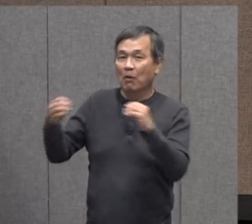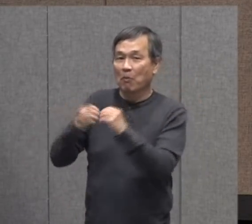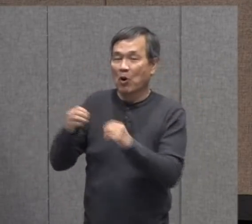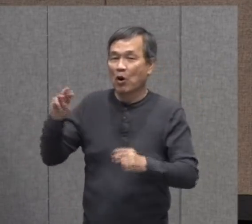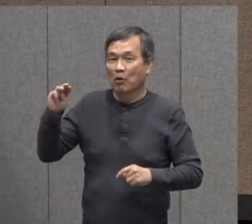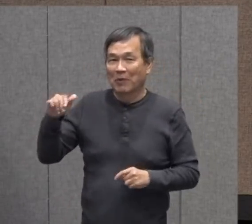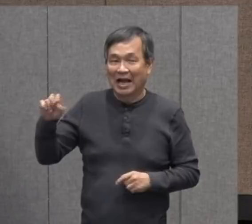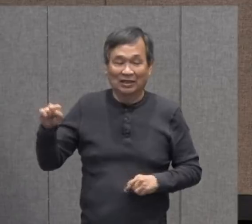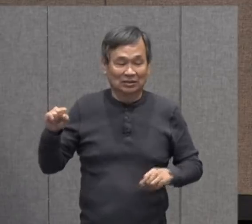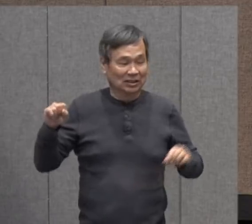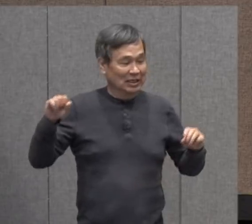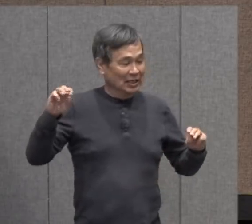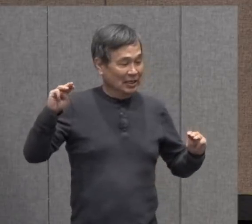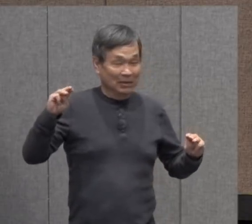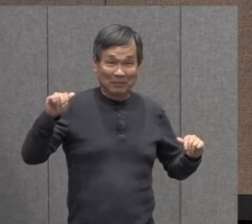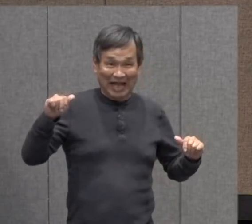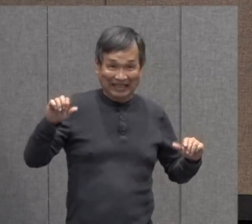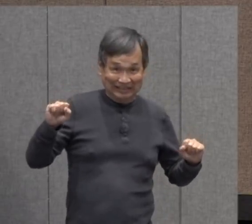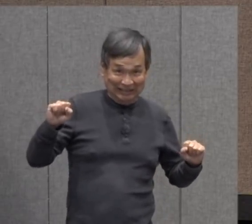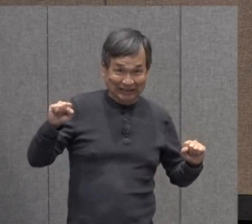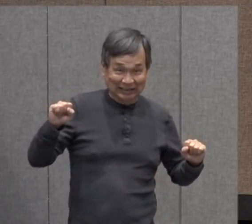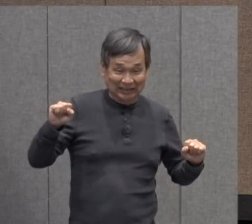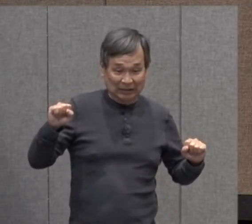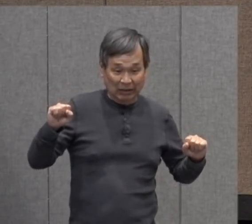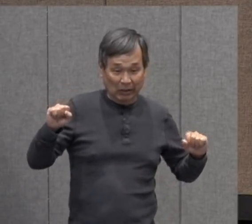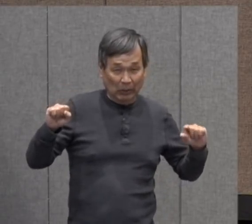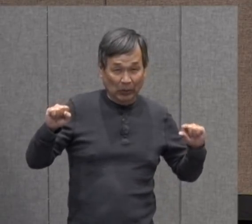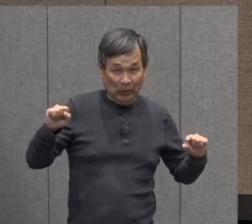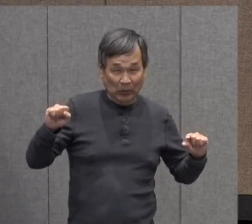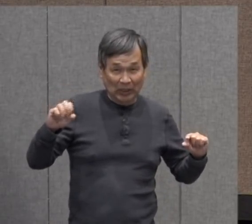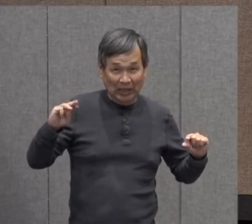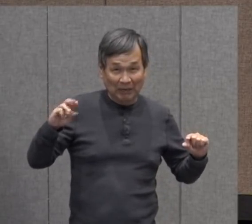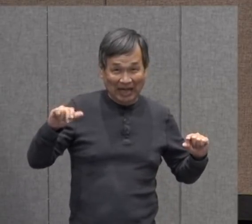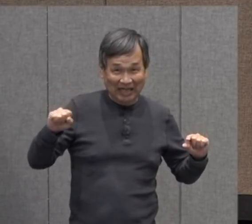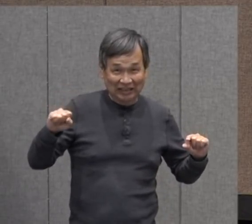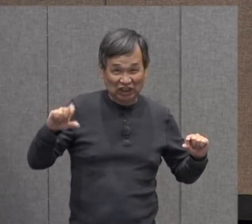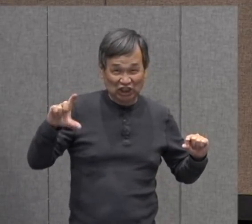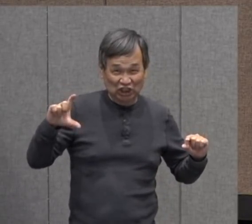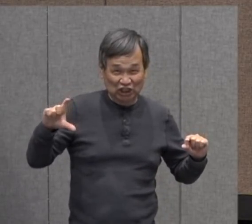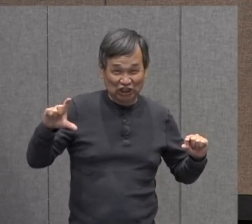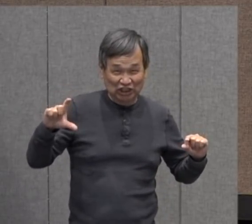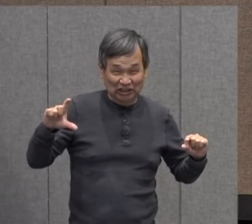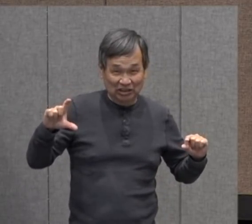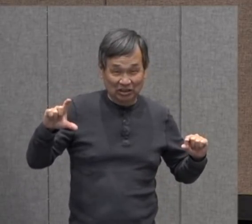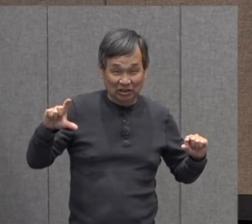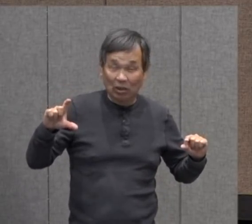it has the most mass. I would need the most amount of energy to stop it from moving.